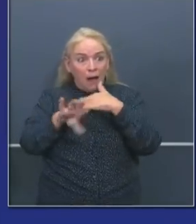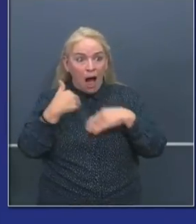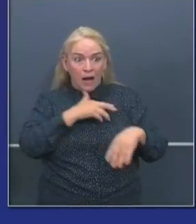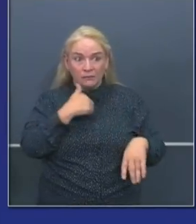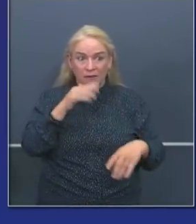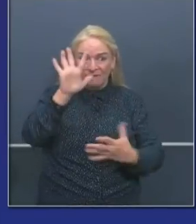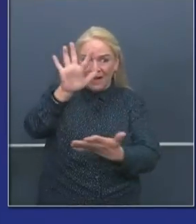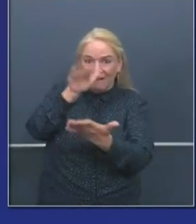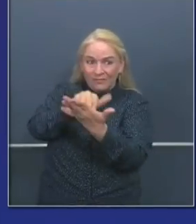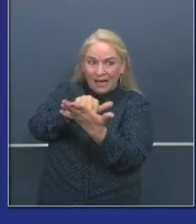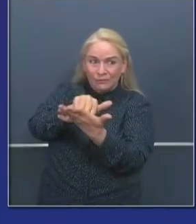HOLIDAY WEEKEND.